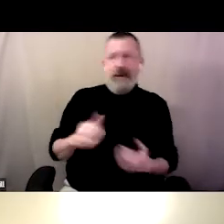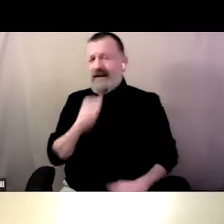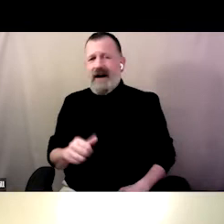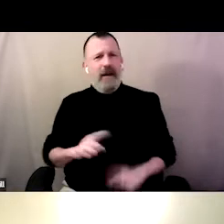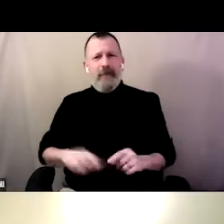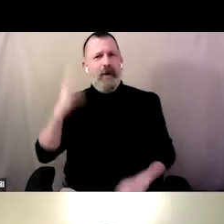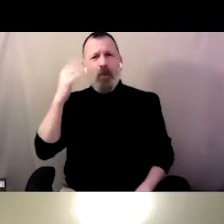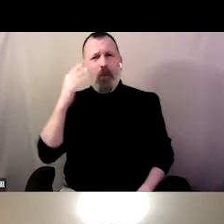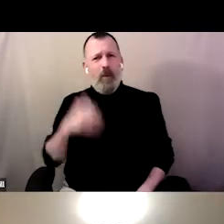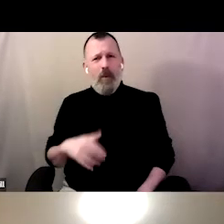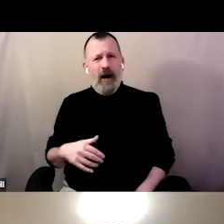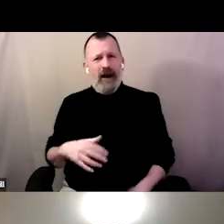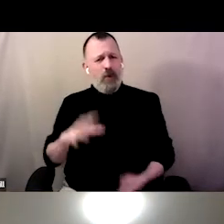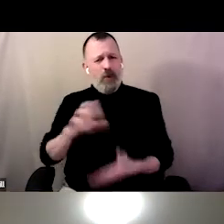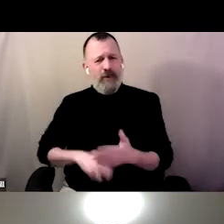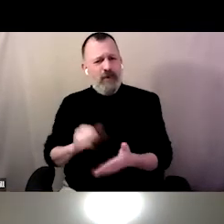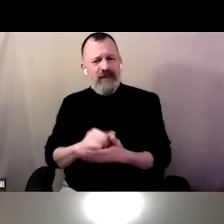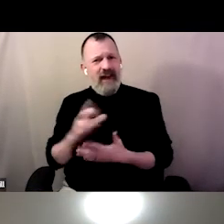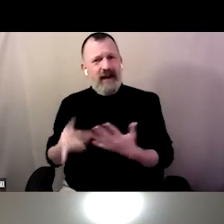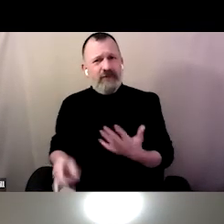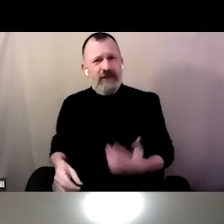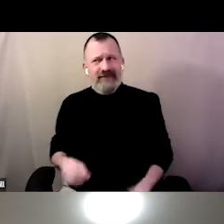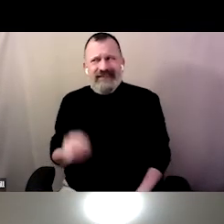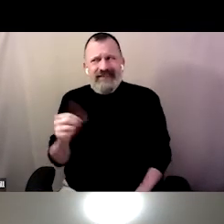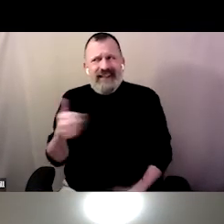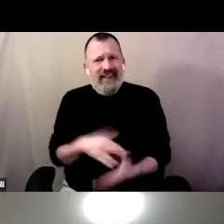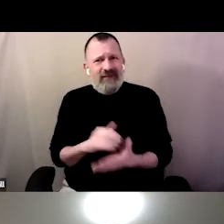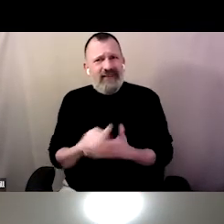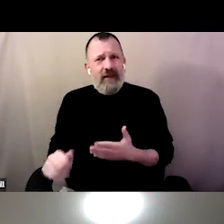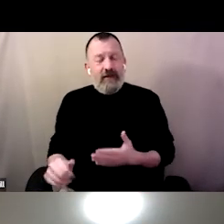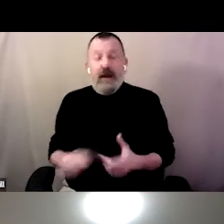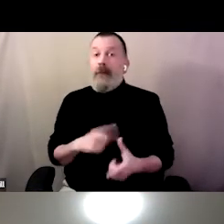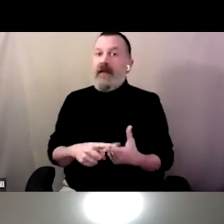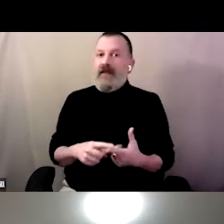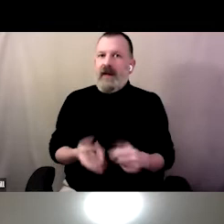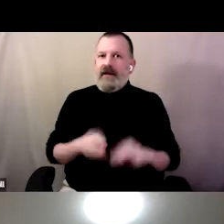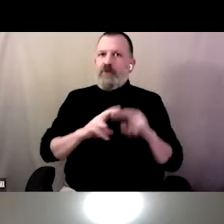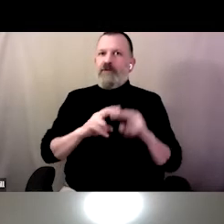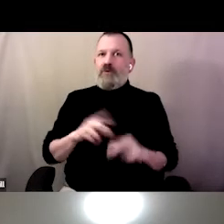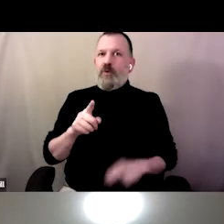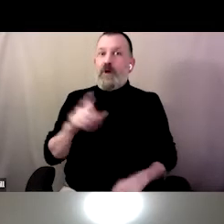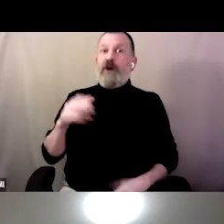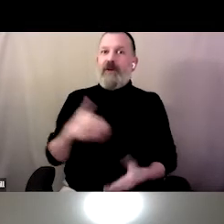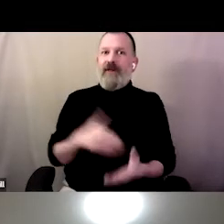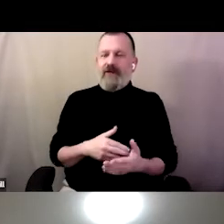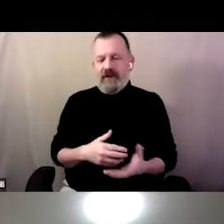as an option off the table has $10,000 well then the ransoms became 100 grand CalebBarlow: And you know if it was a decent sized company,